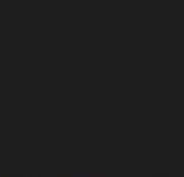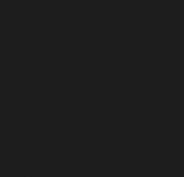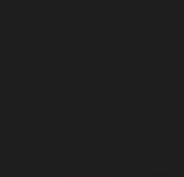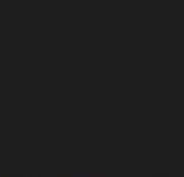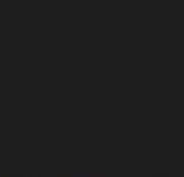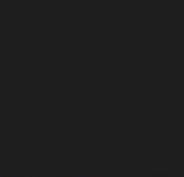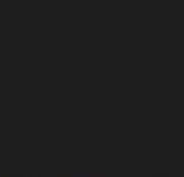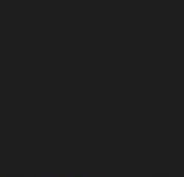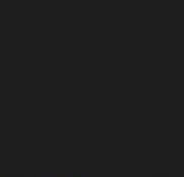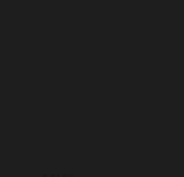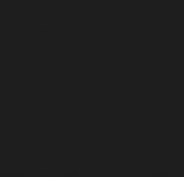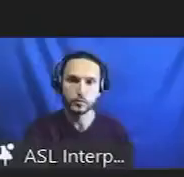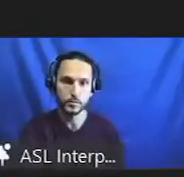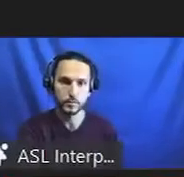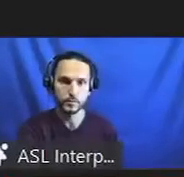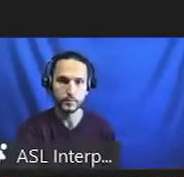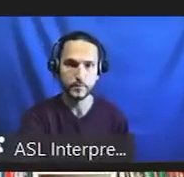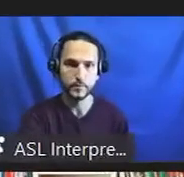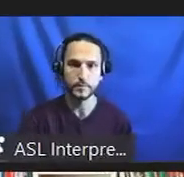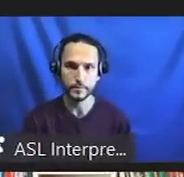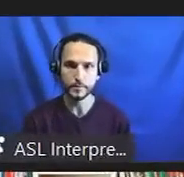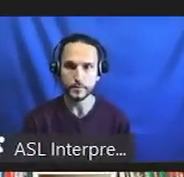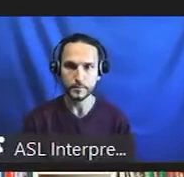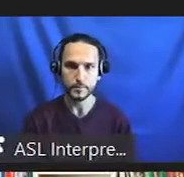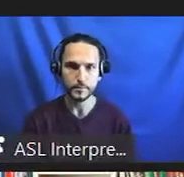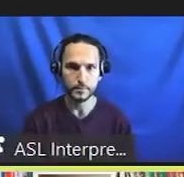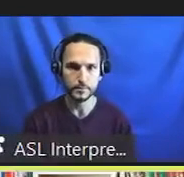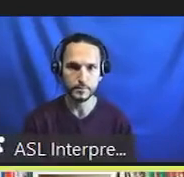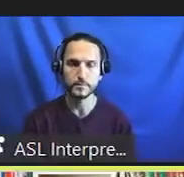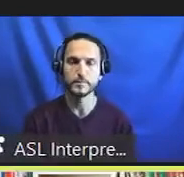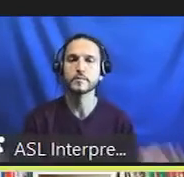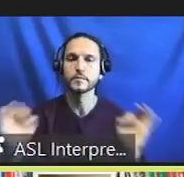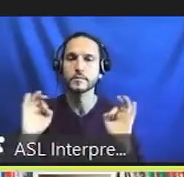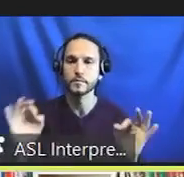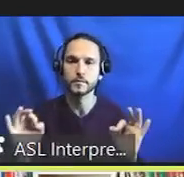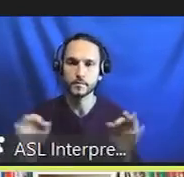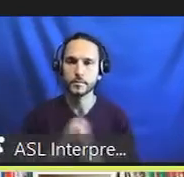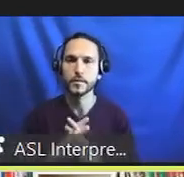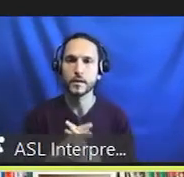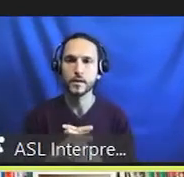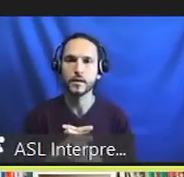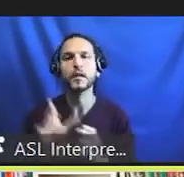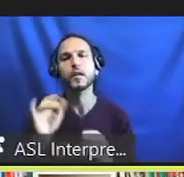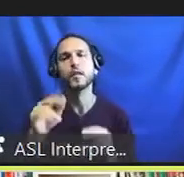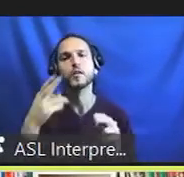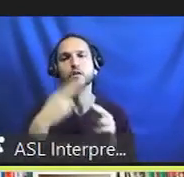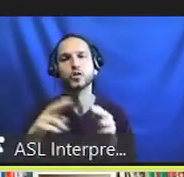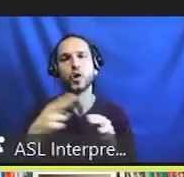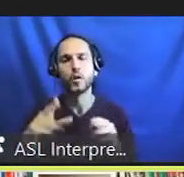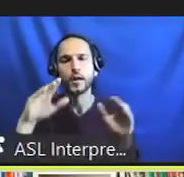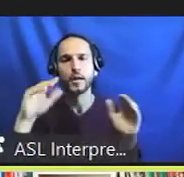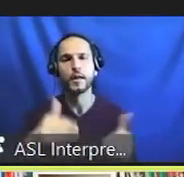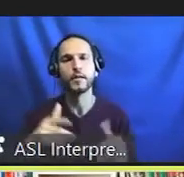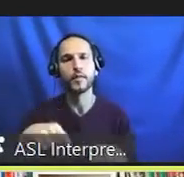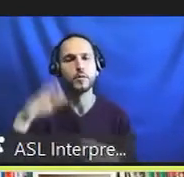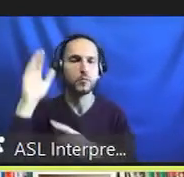Great. And so, very briefly, about today's presentation, so you